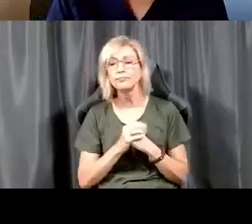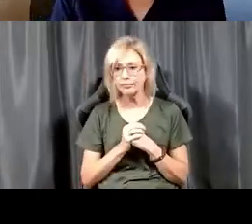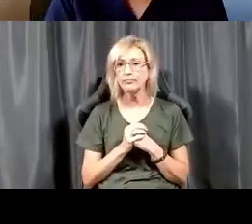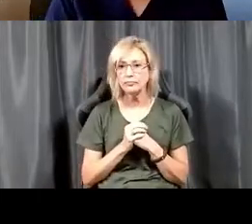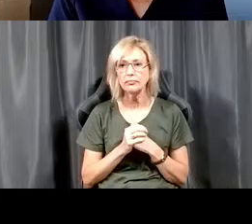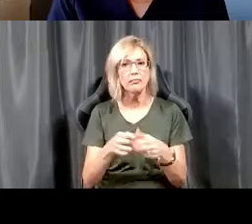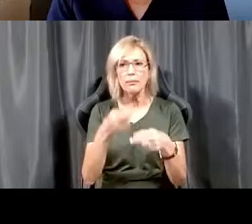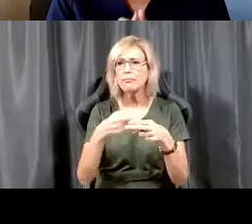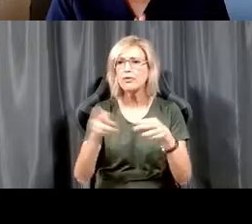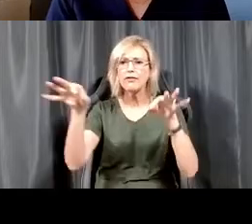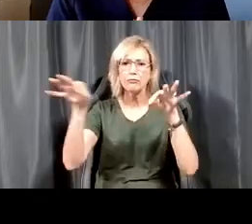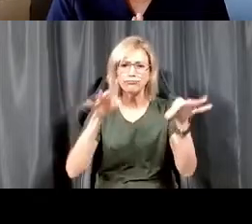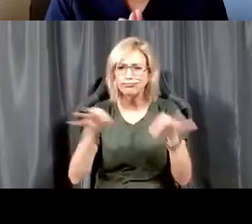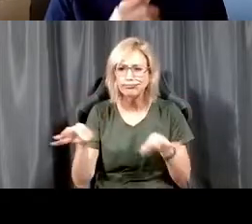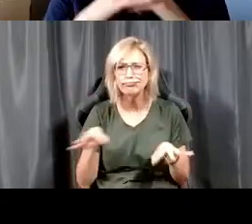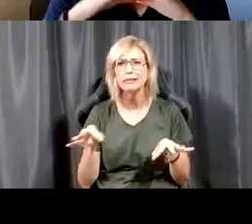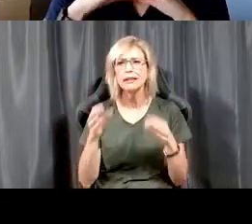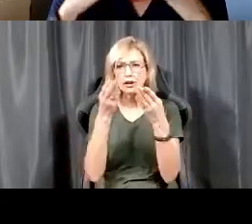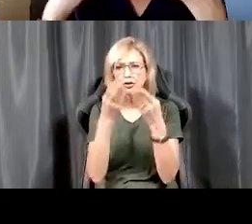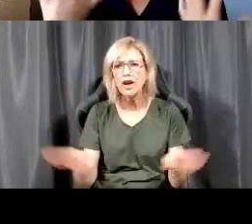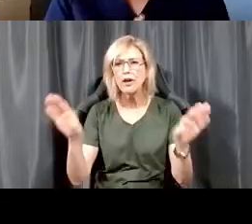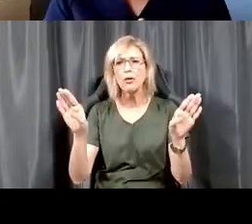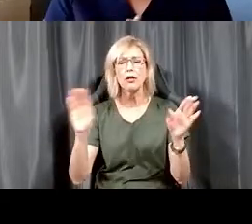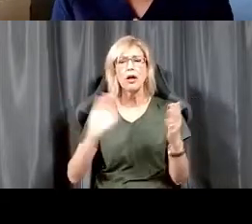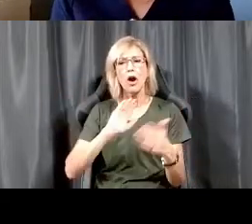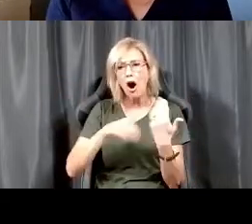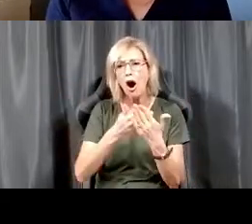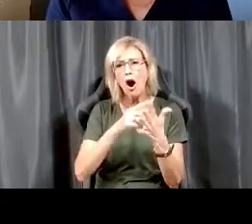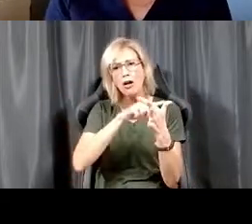overview of all of the senses that we have.